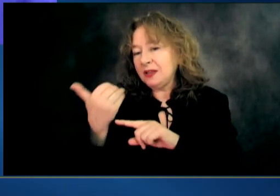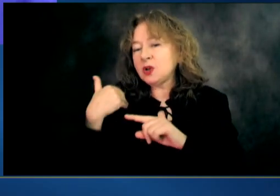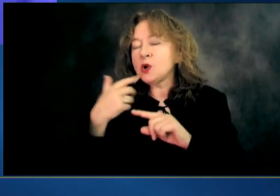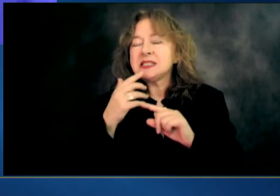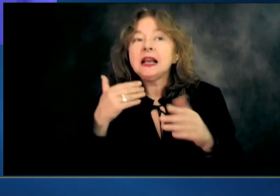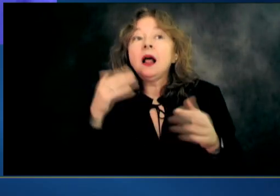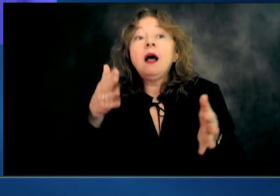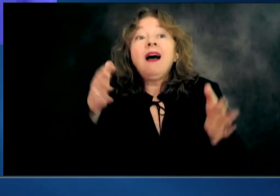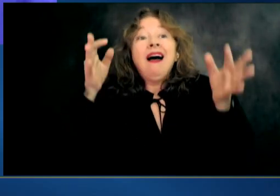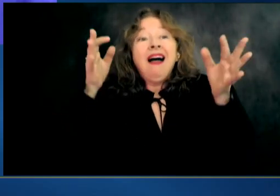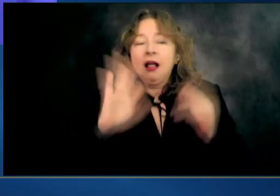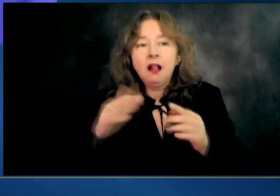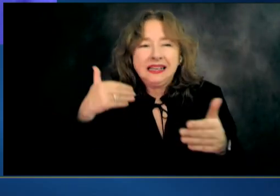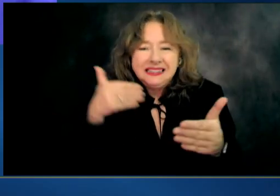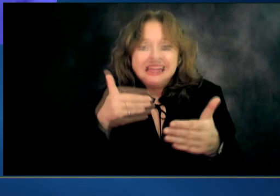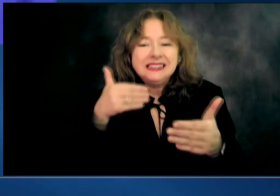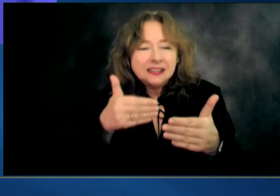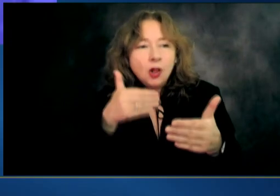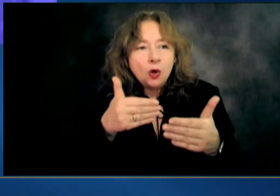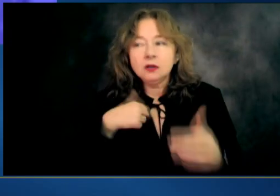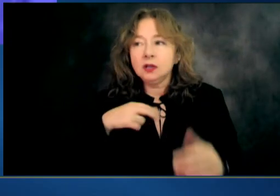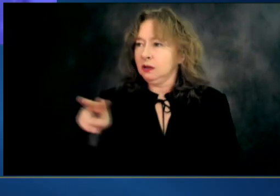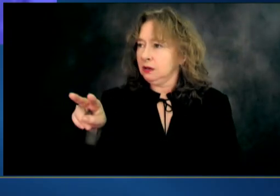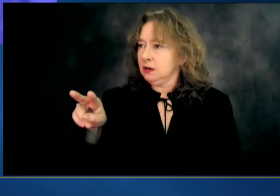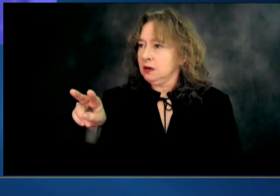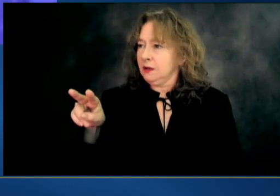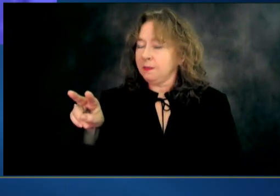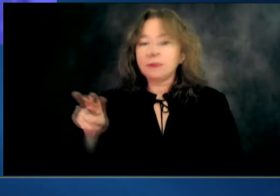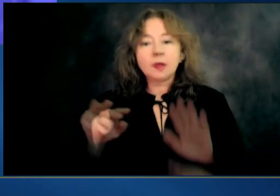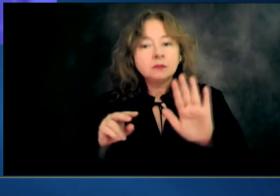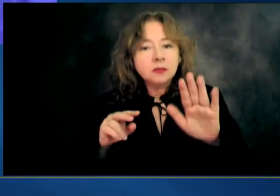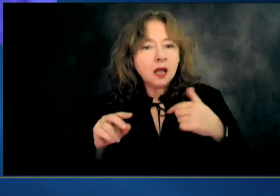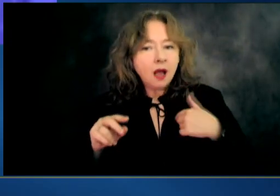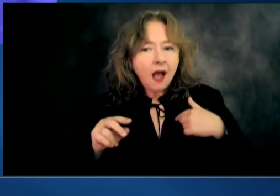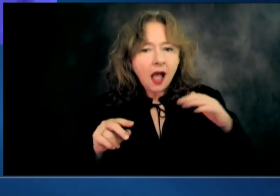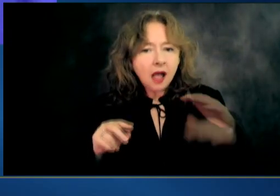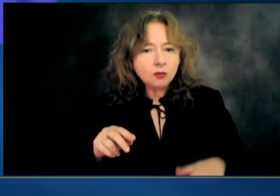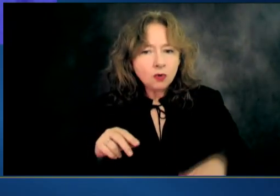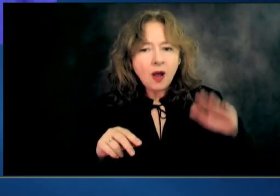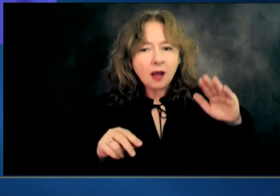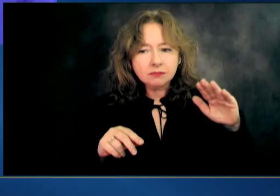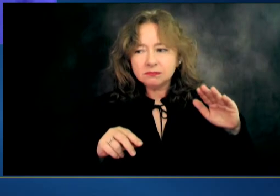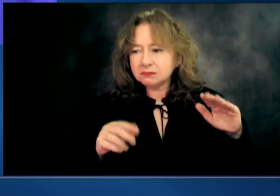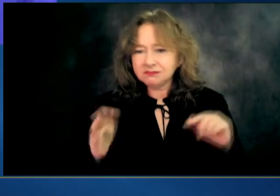"So why is it that --" and I grew -- I became a member of Congress knowing a friend who worked